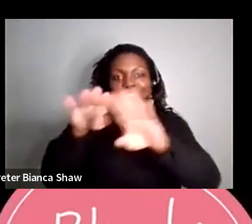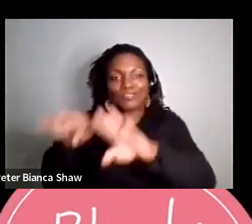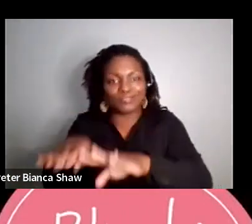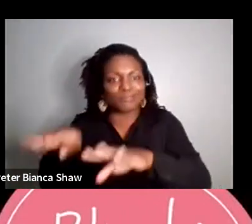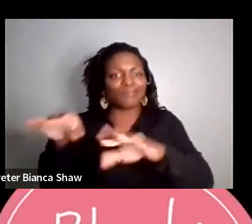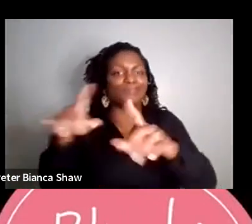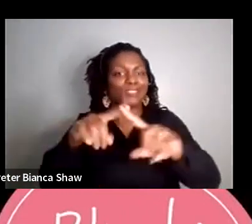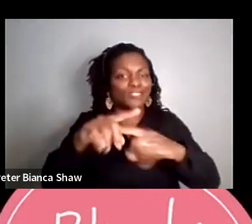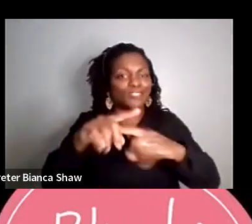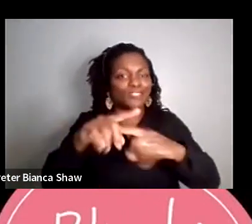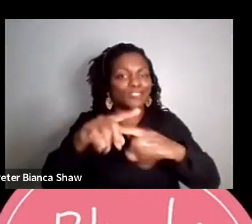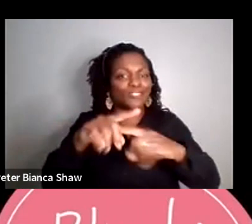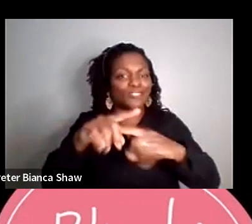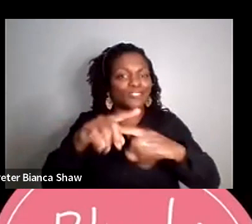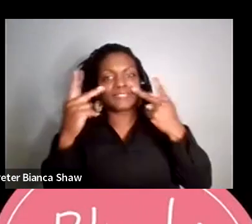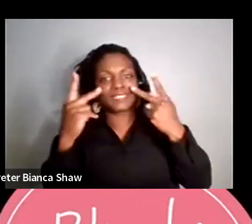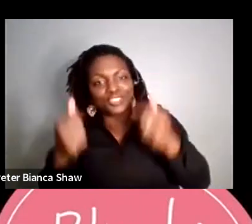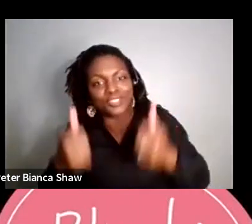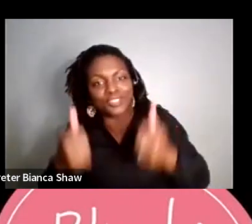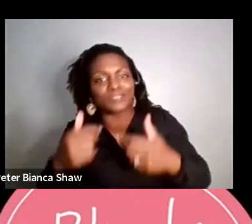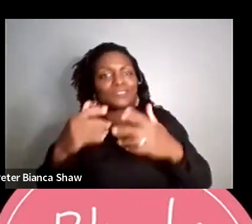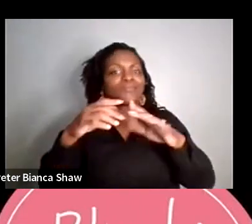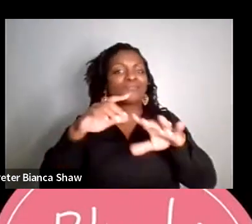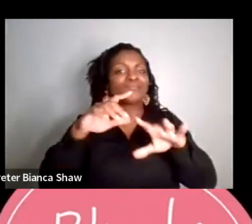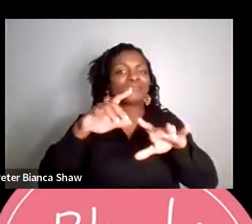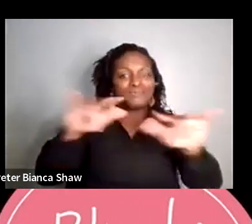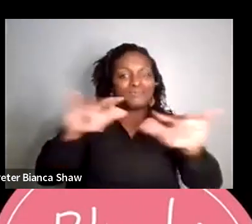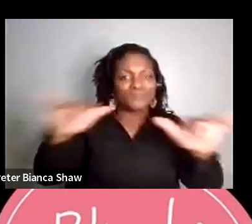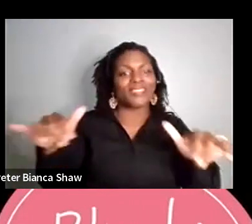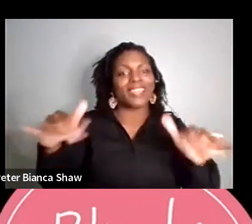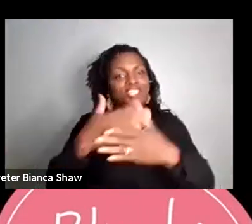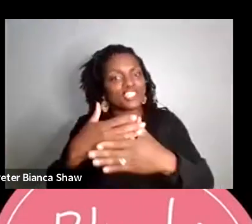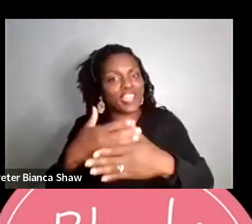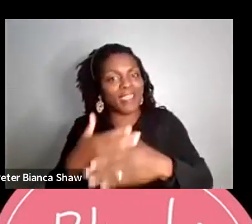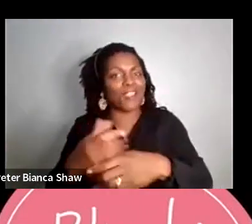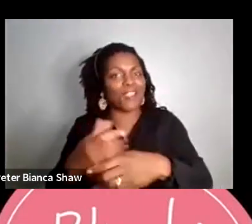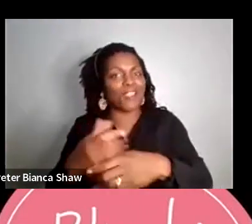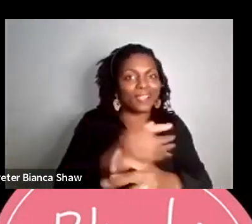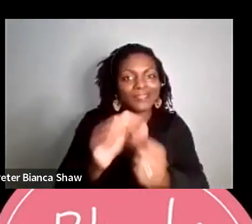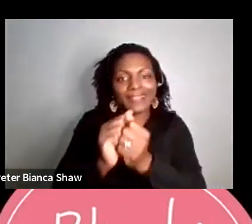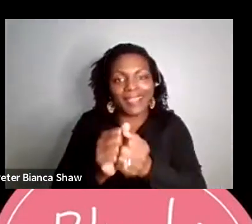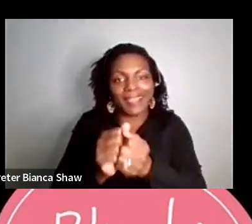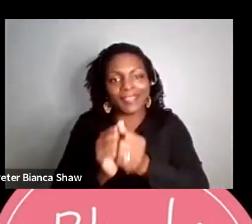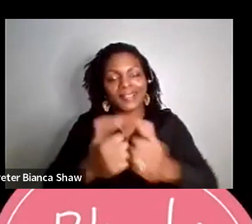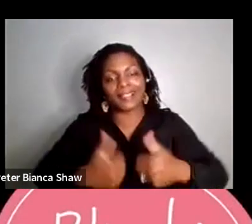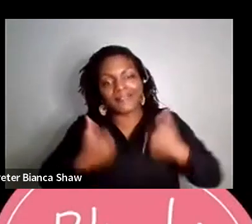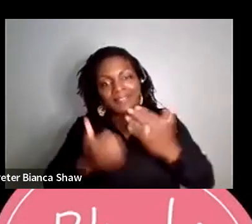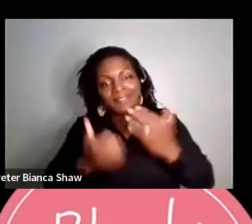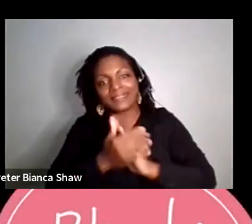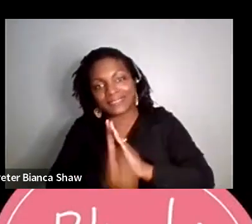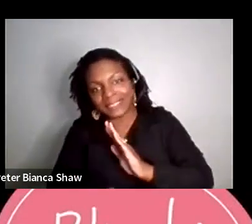They all shared and prepared together everything, from their living skills and learning how to be independent at home.